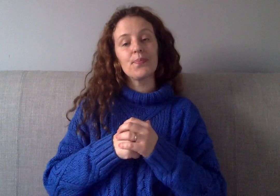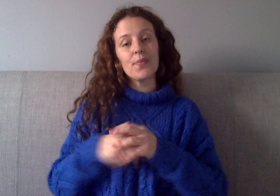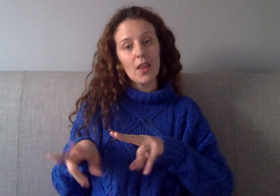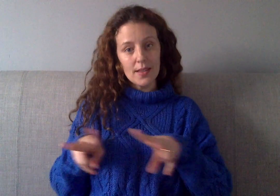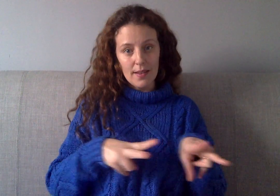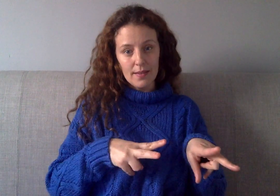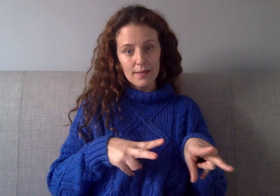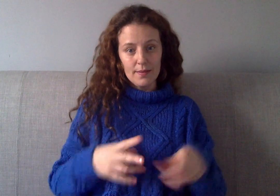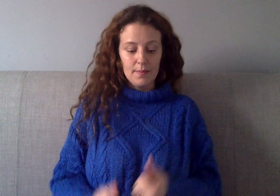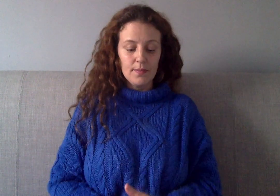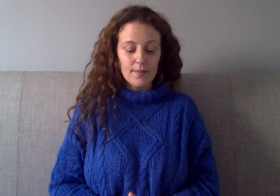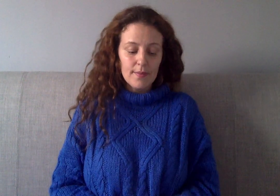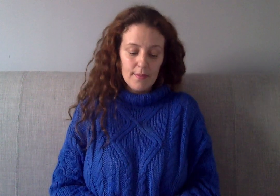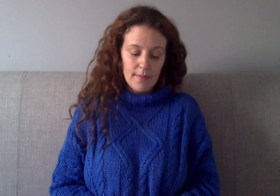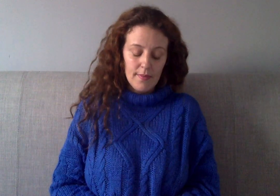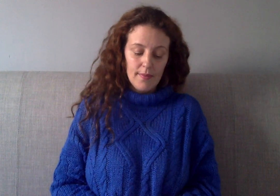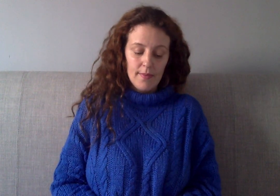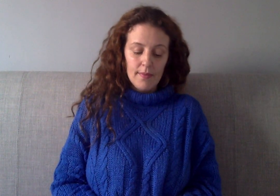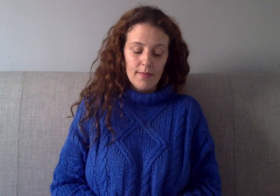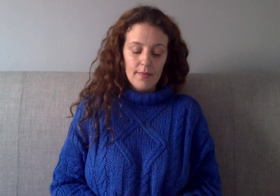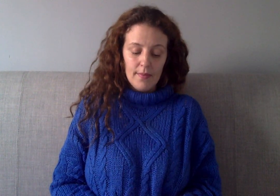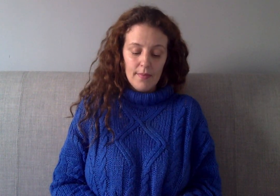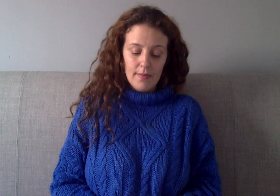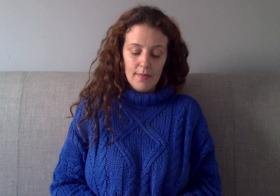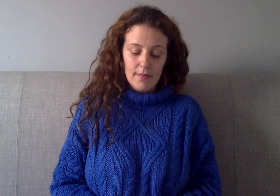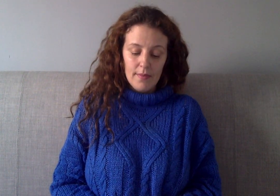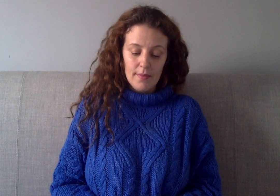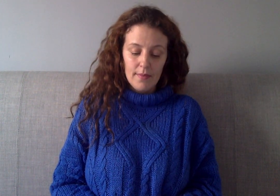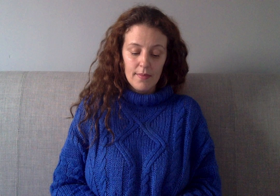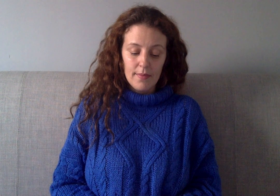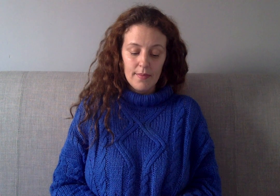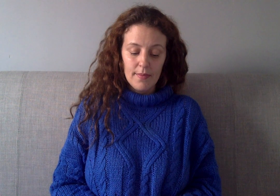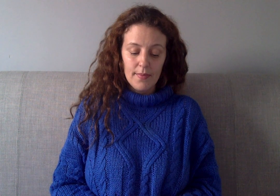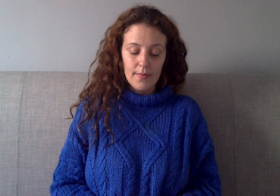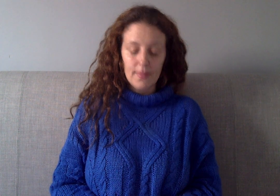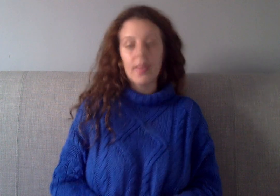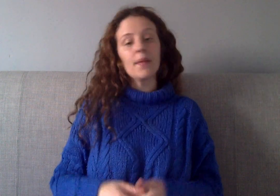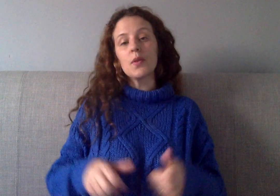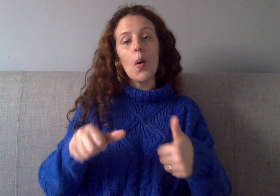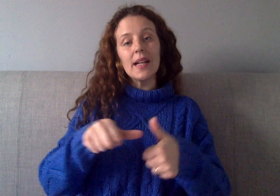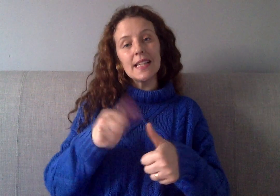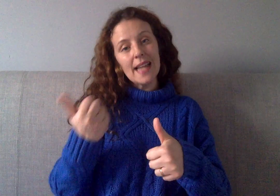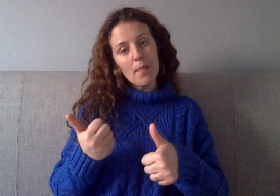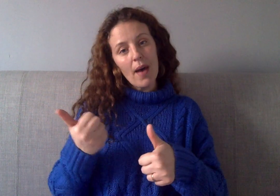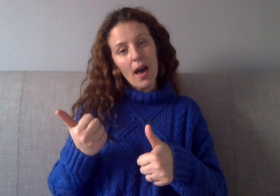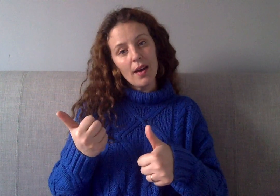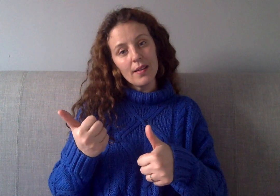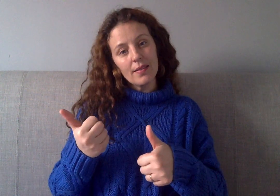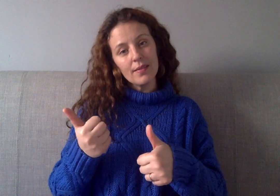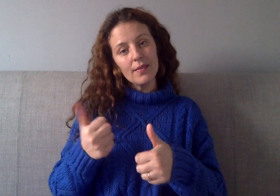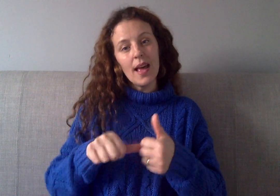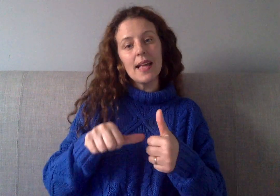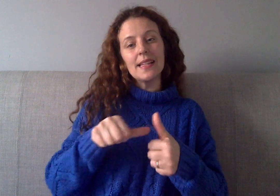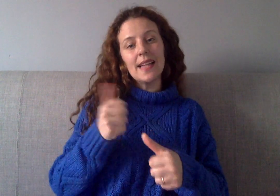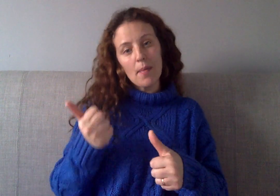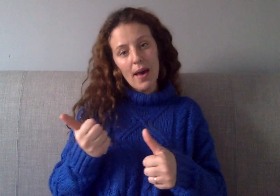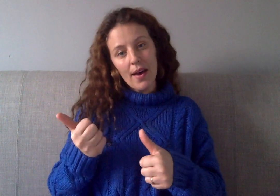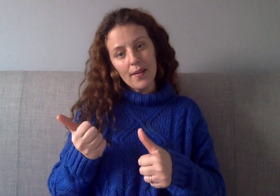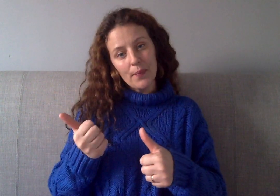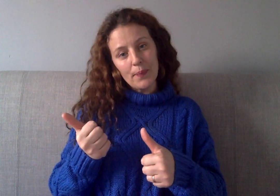NEIGHBOUR